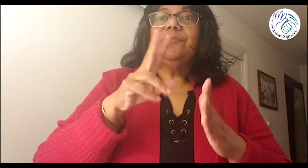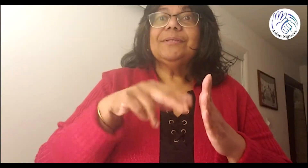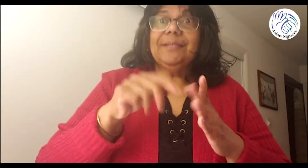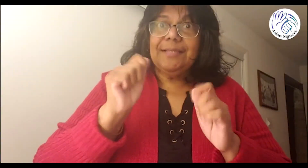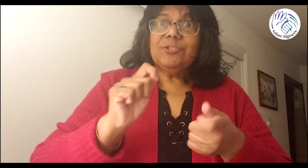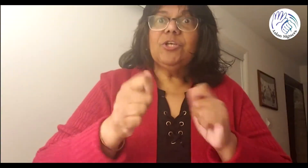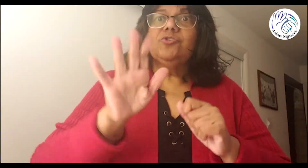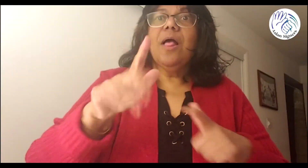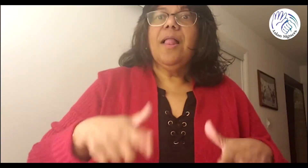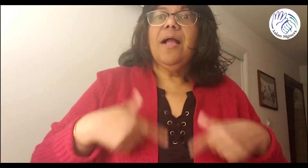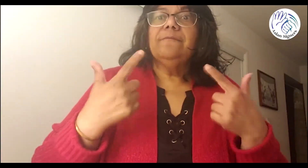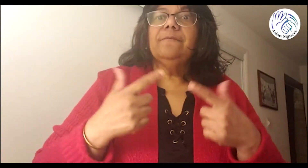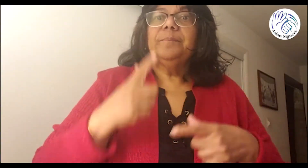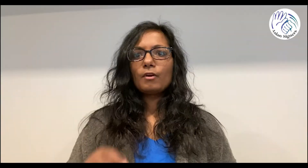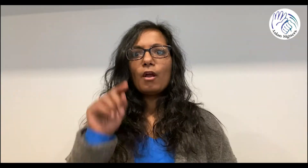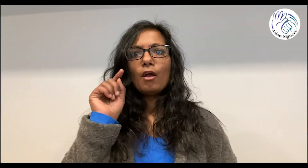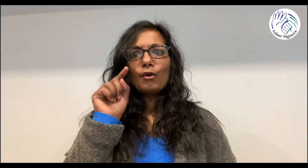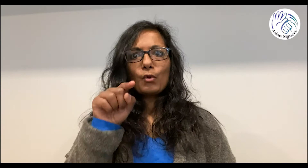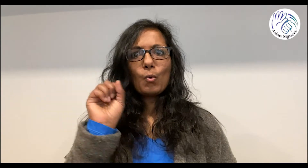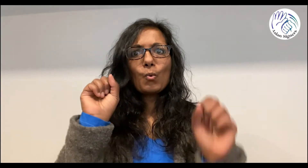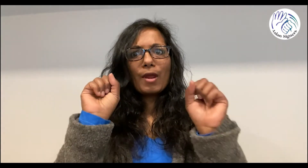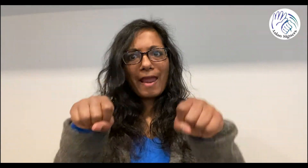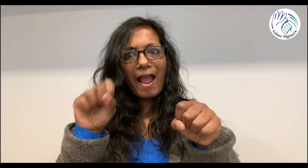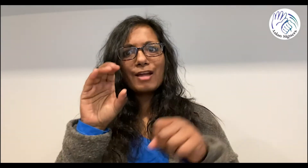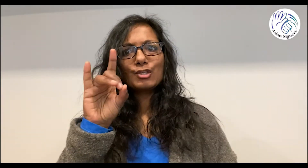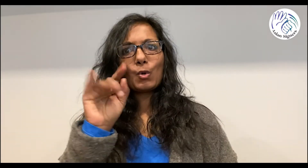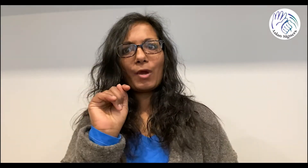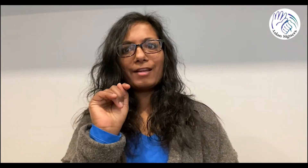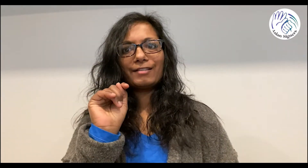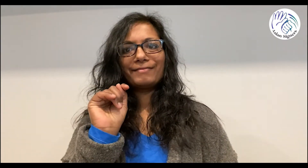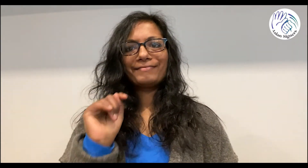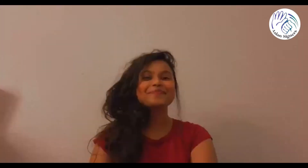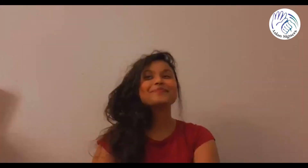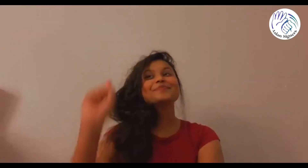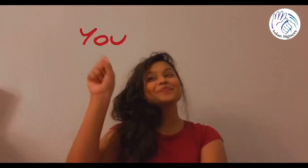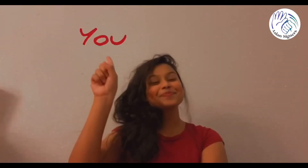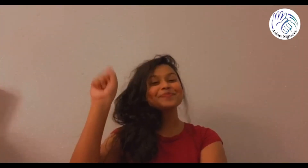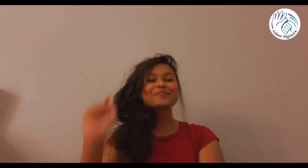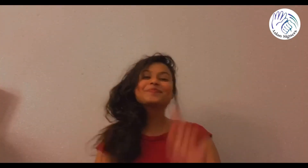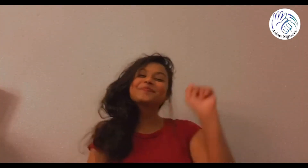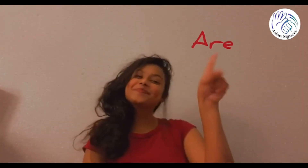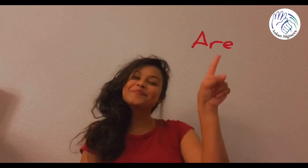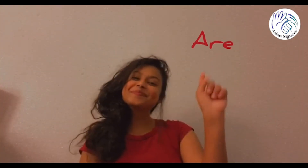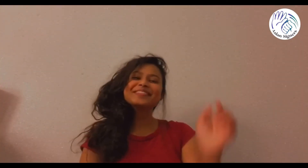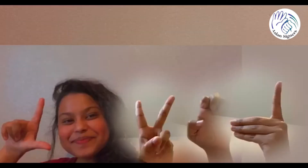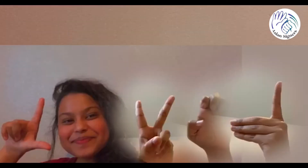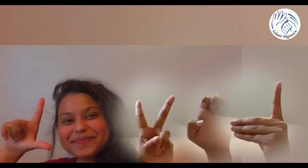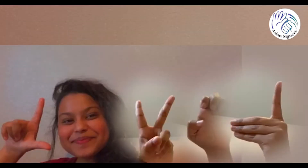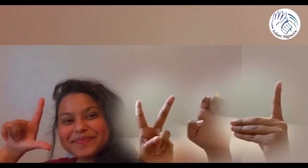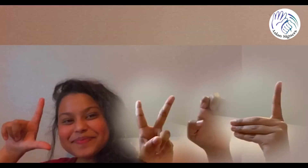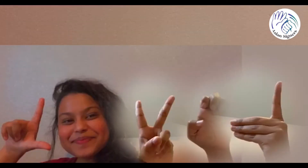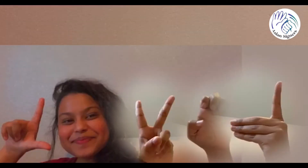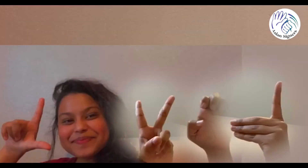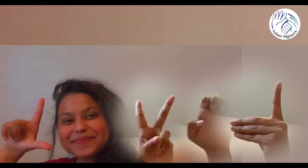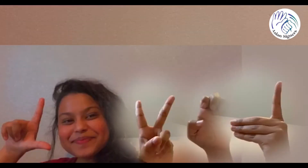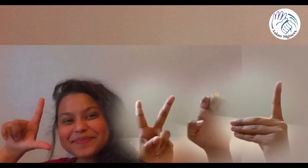Reading can change your life! You can do it! You are Loved!